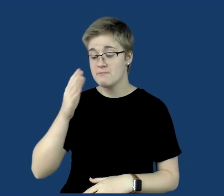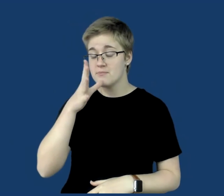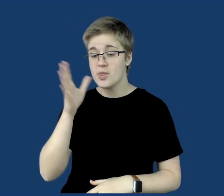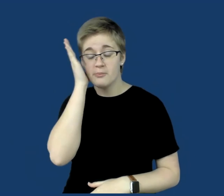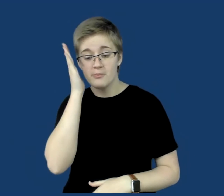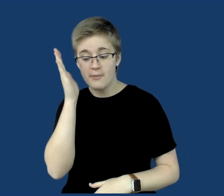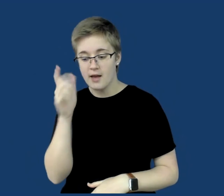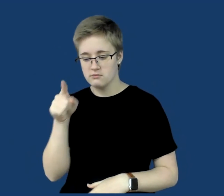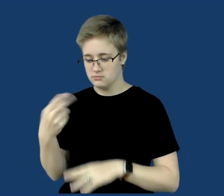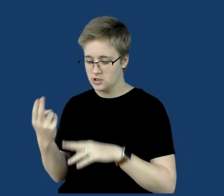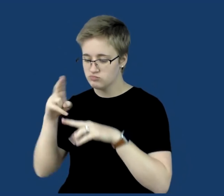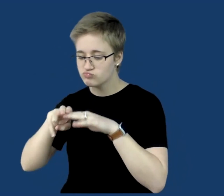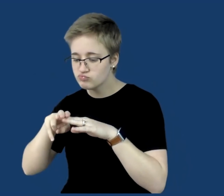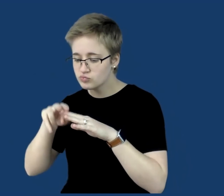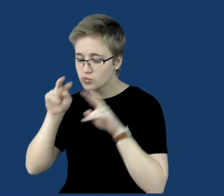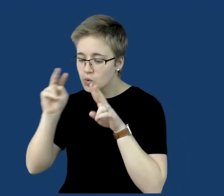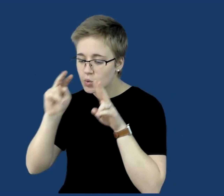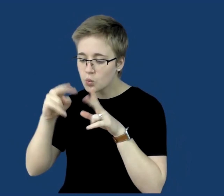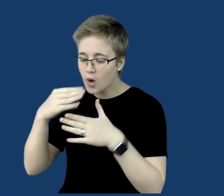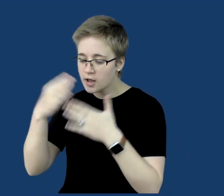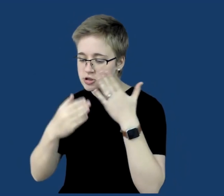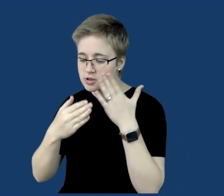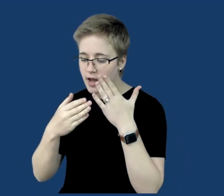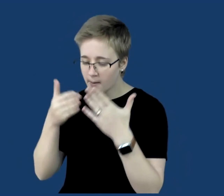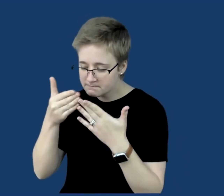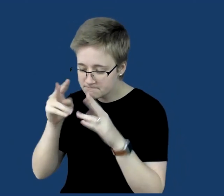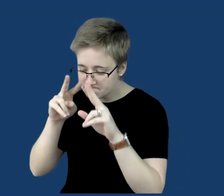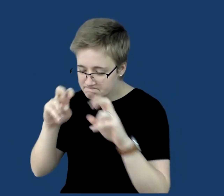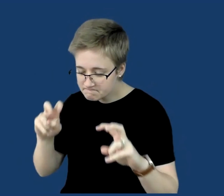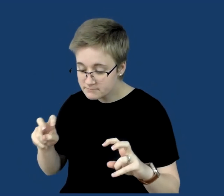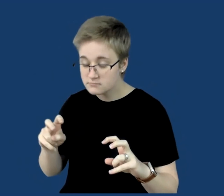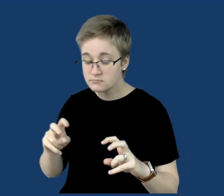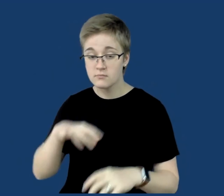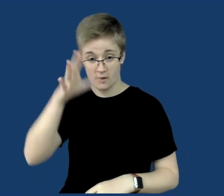tiny white hands closely. “Don’t jiggle that bed,”